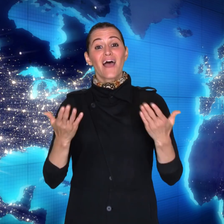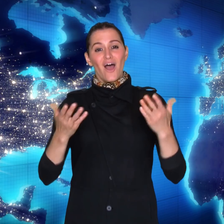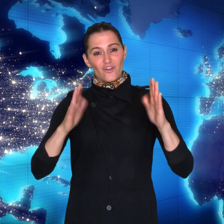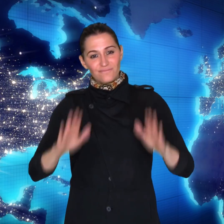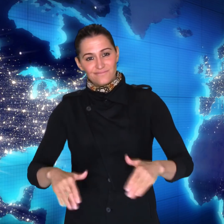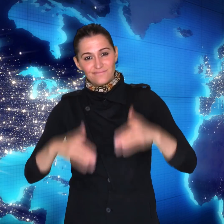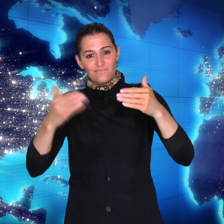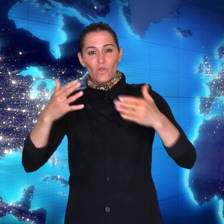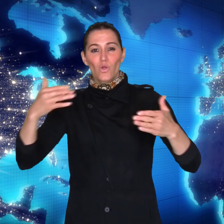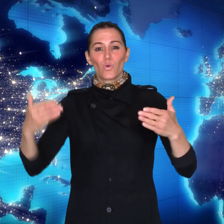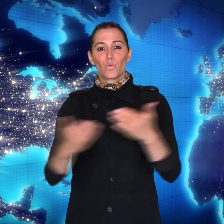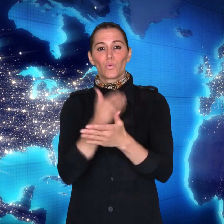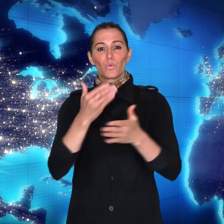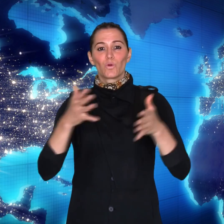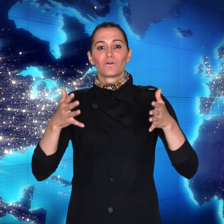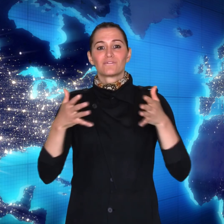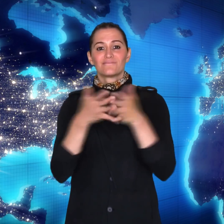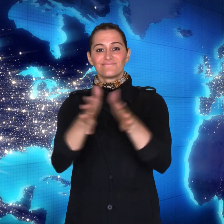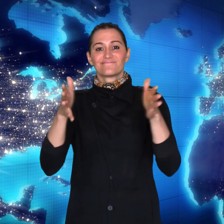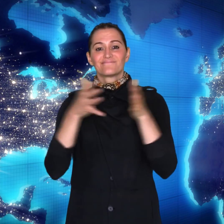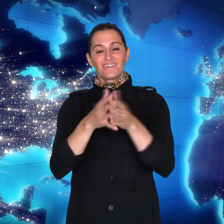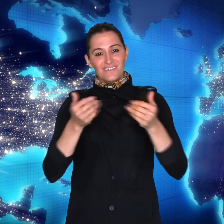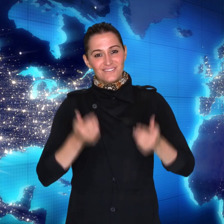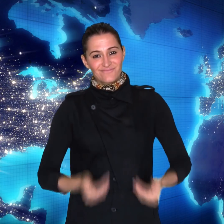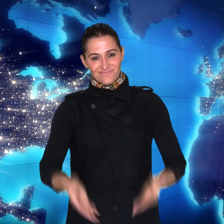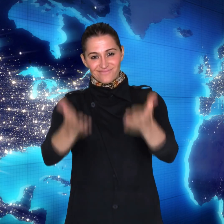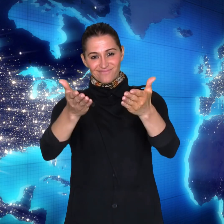Now, let’s go to next story.